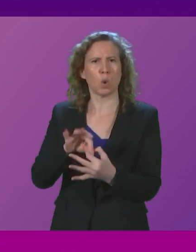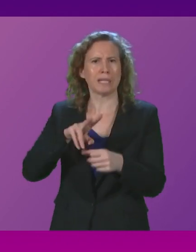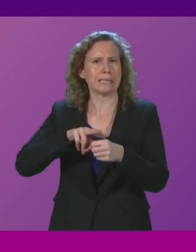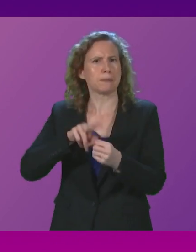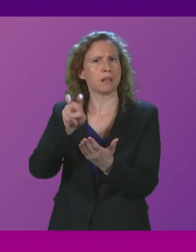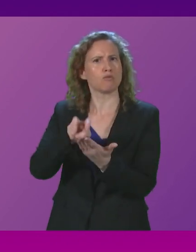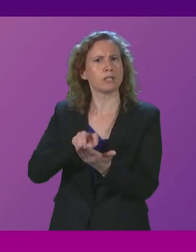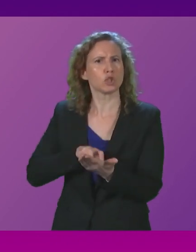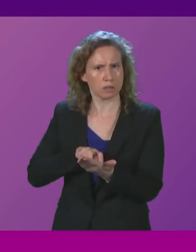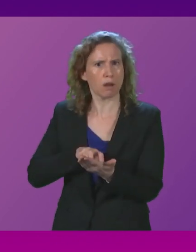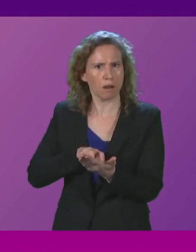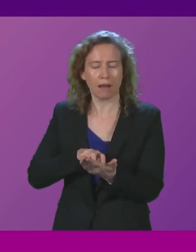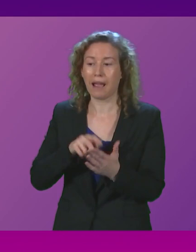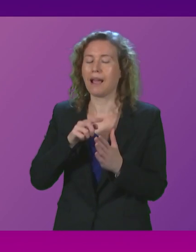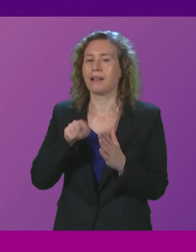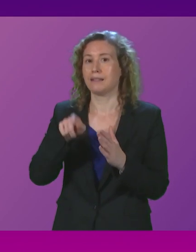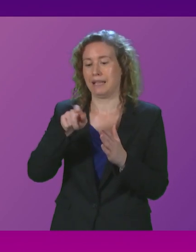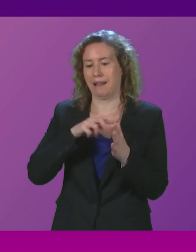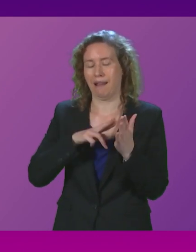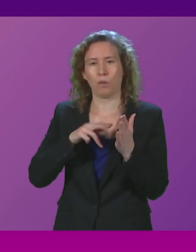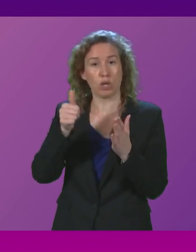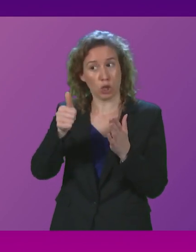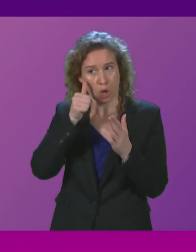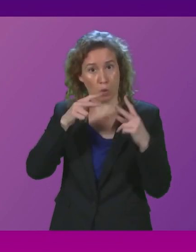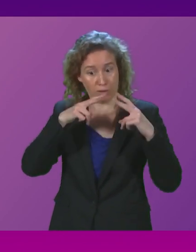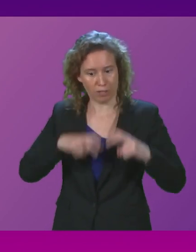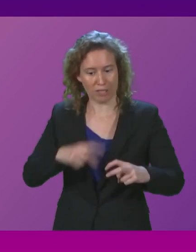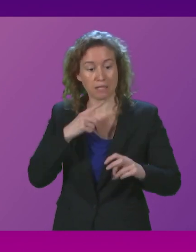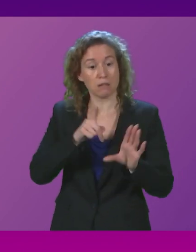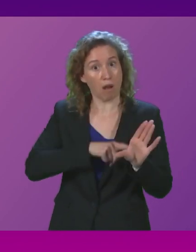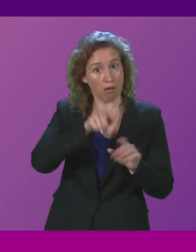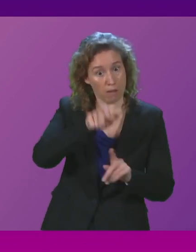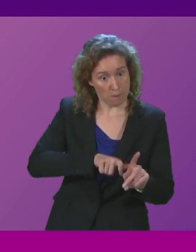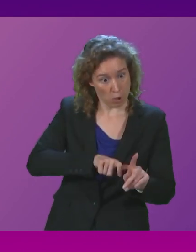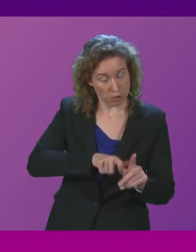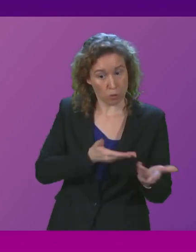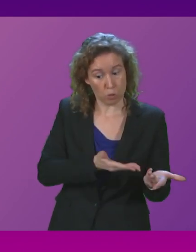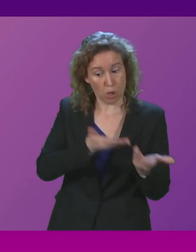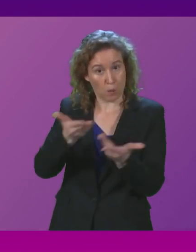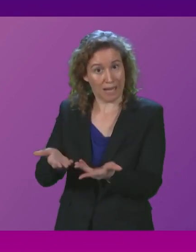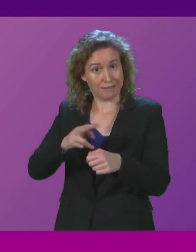Anthony Nolan’s research has shown that the younger the donor, the better the patient’s chance of survival.